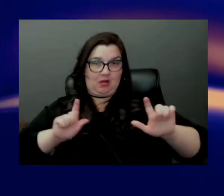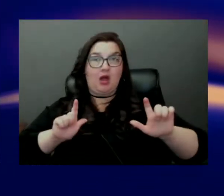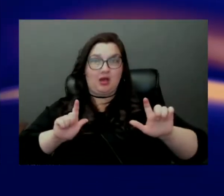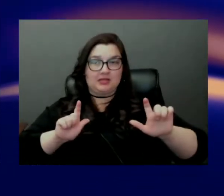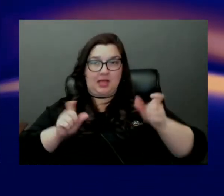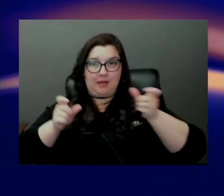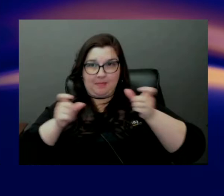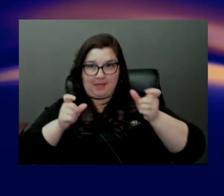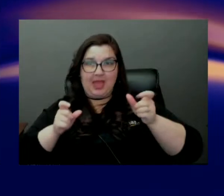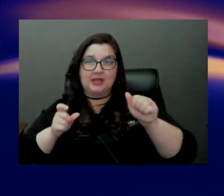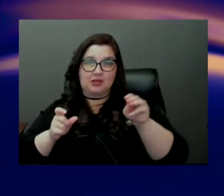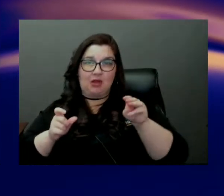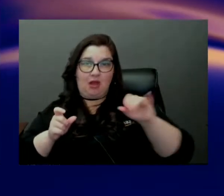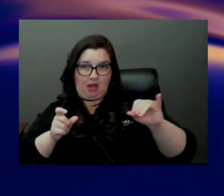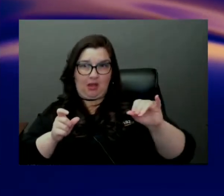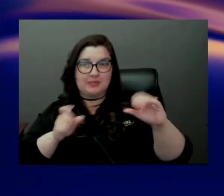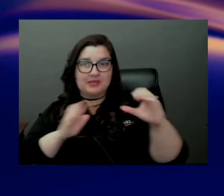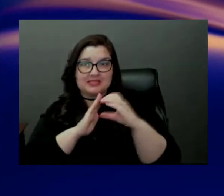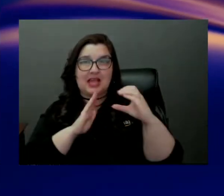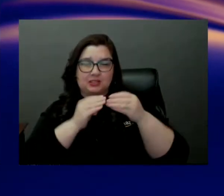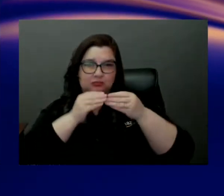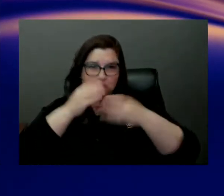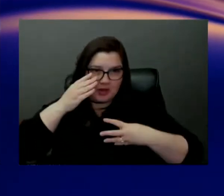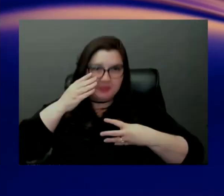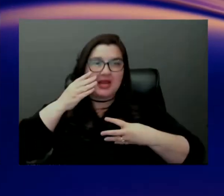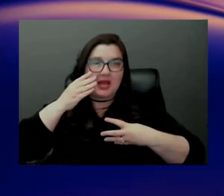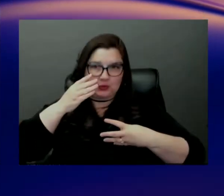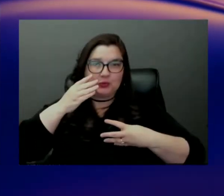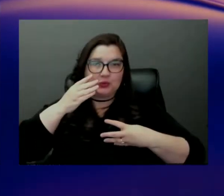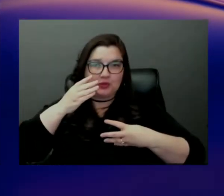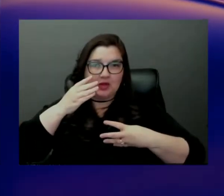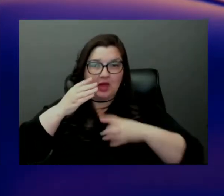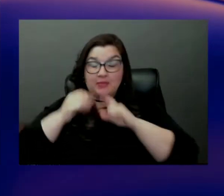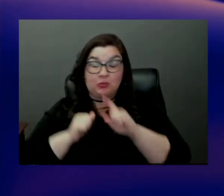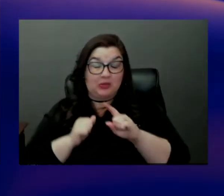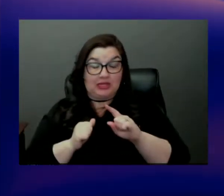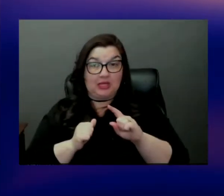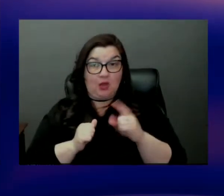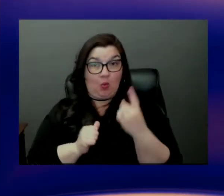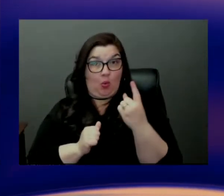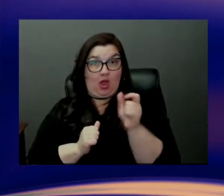and there's a quick little dropdown. You can literally click one button and you're set up.